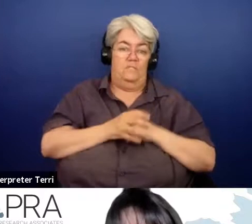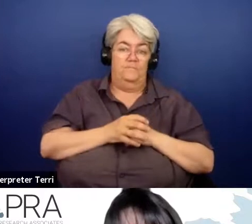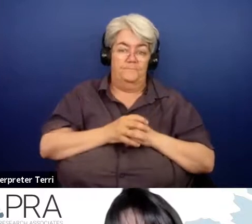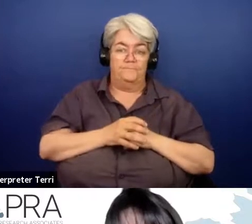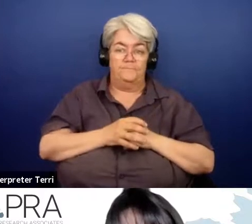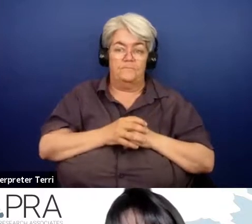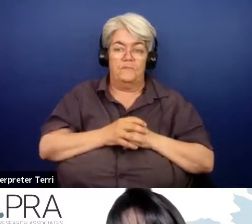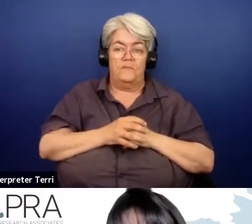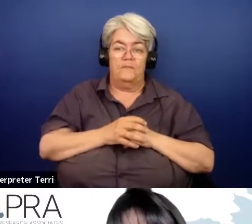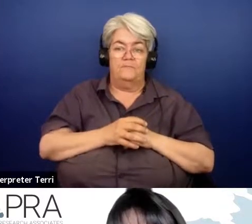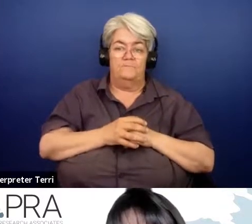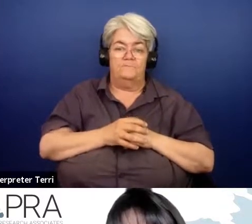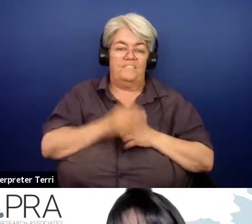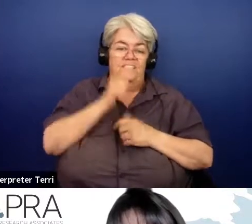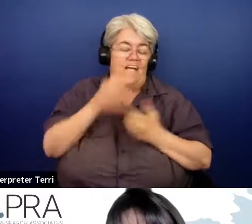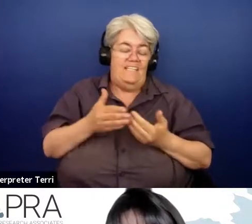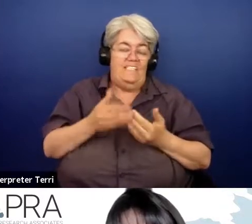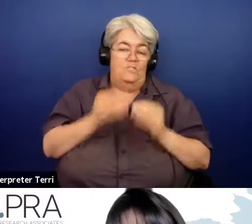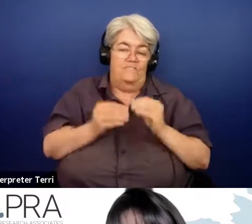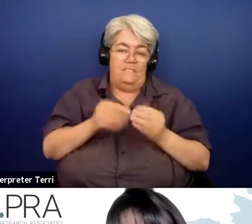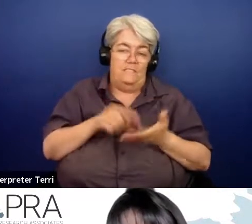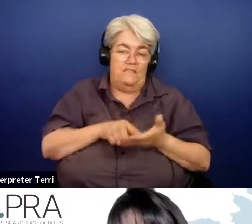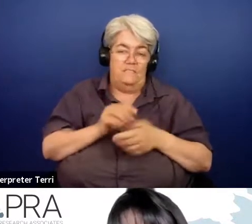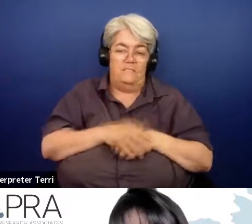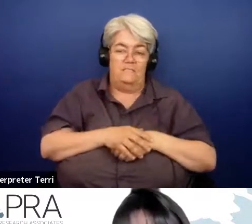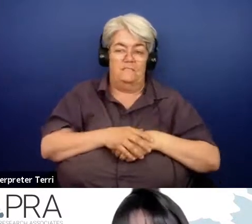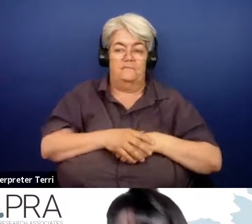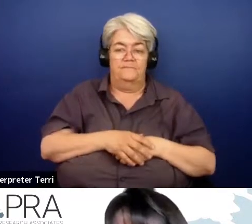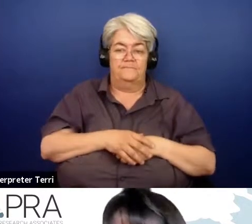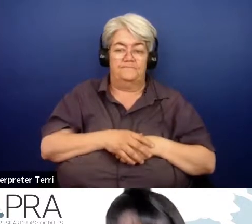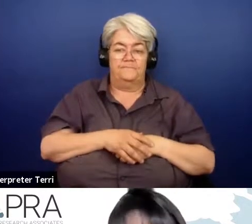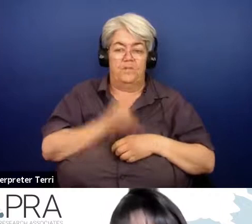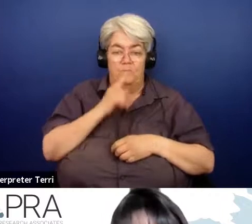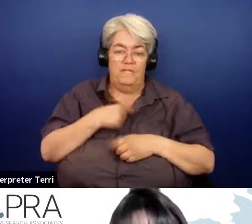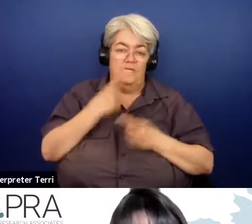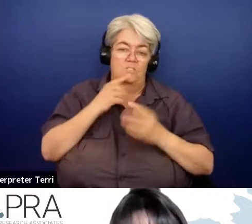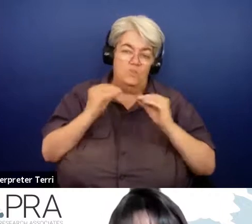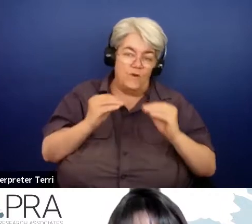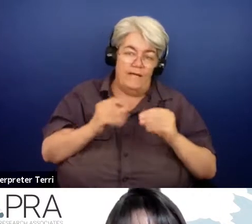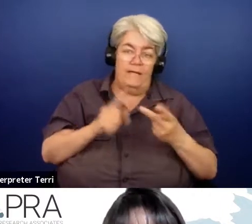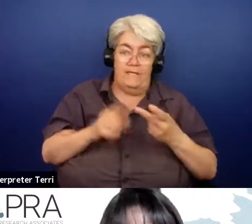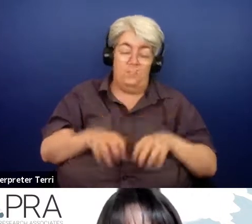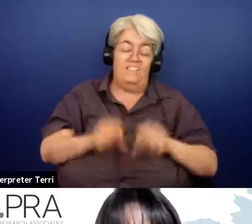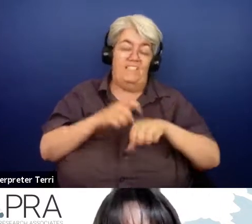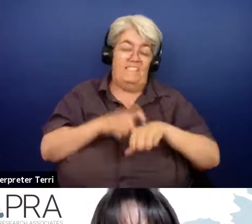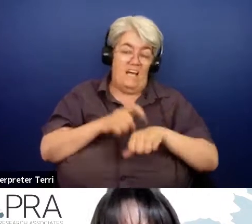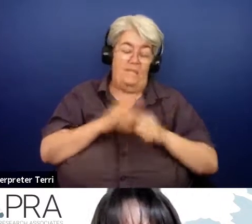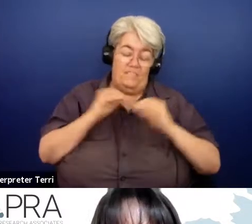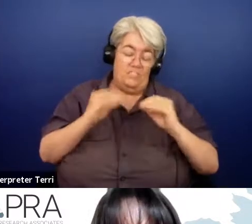is not an easy fix. To me it is training. It is going to take a long time. We have to